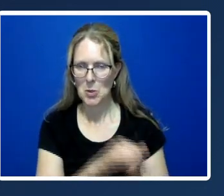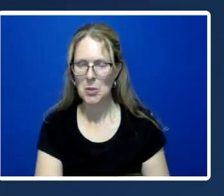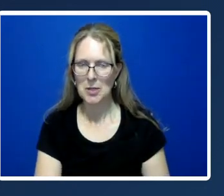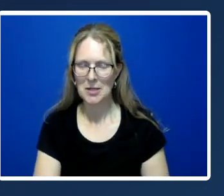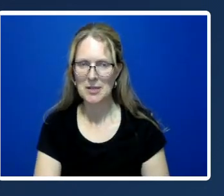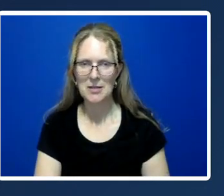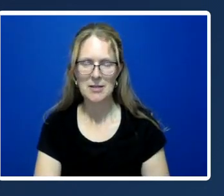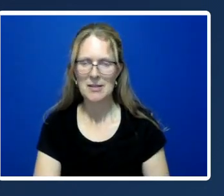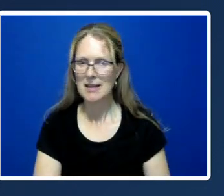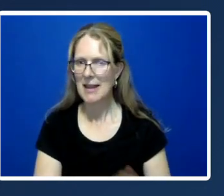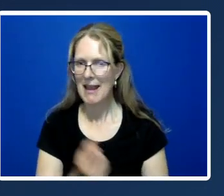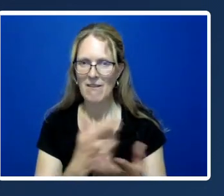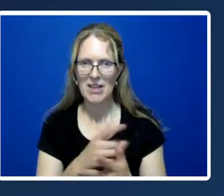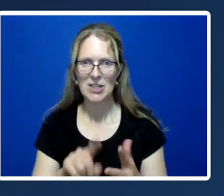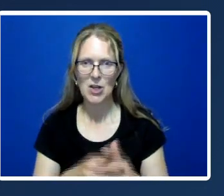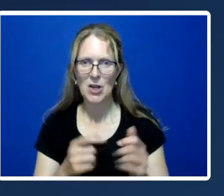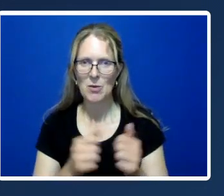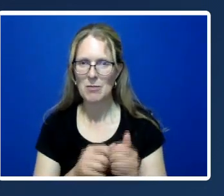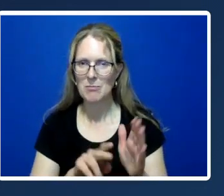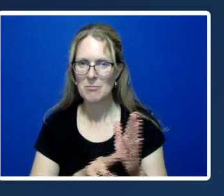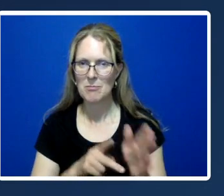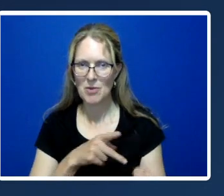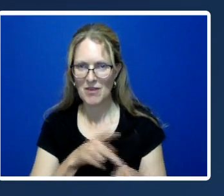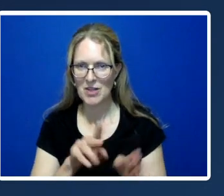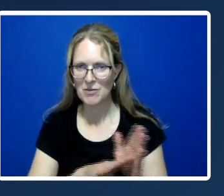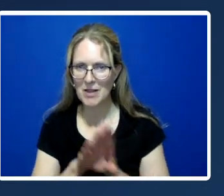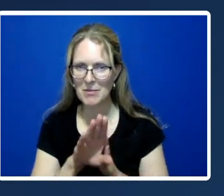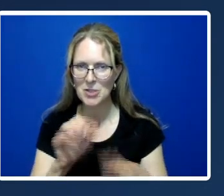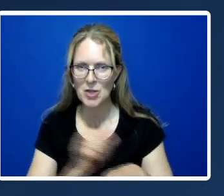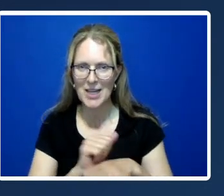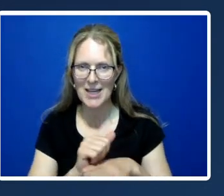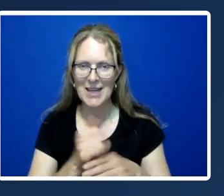now it's led to the students work, the student project, being showcased at a